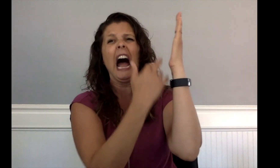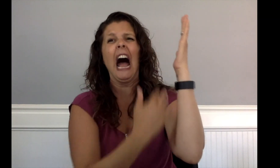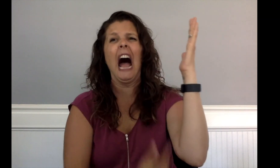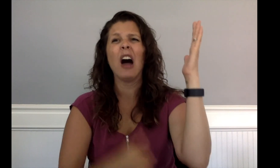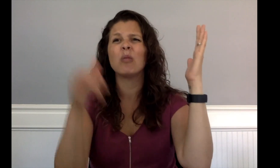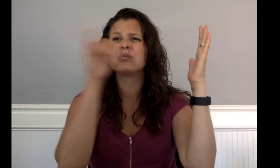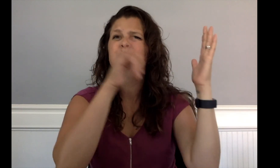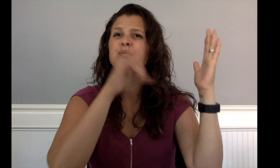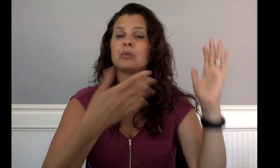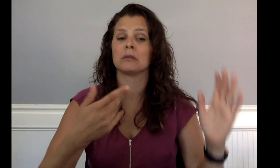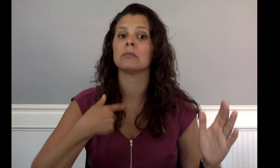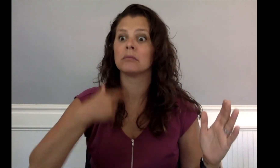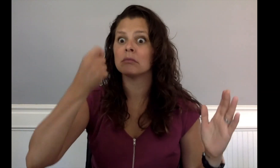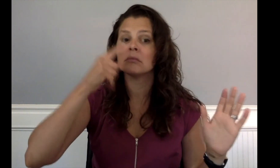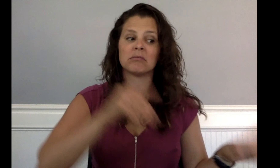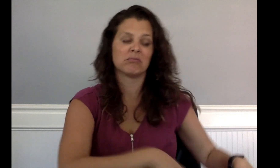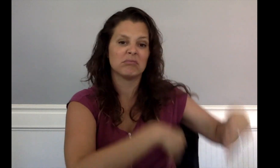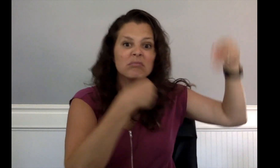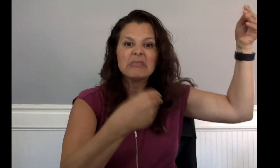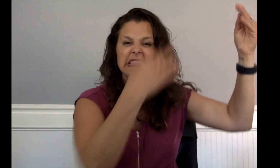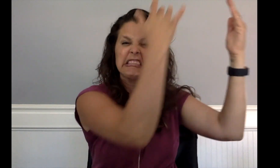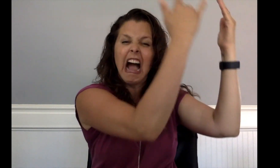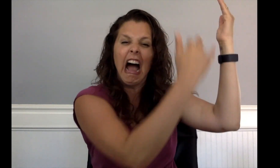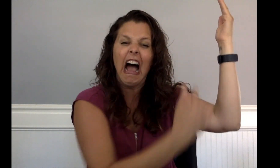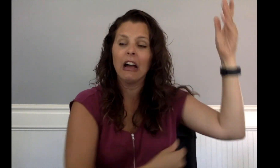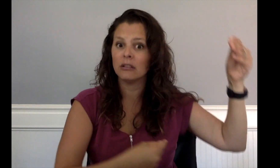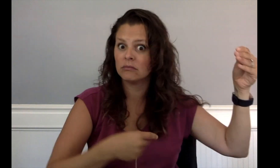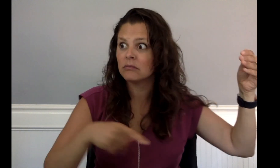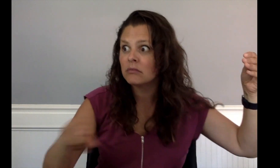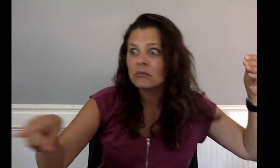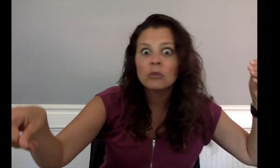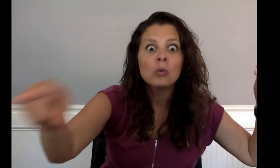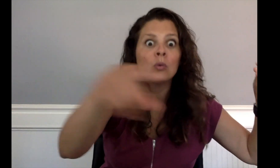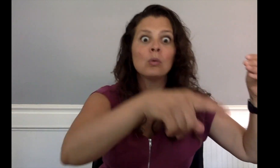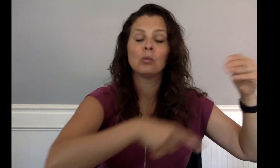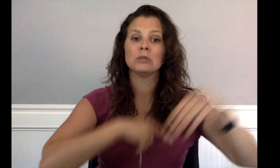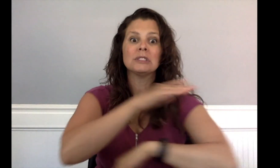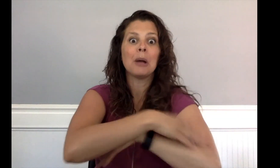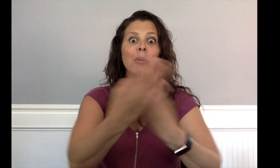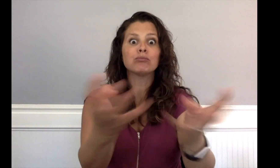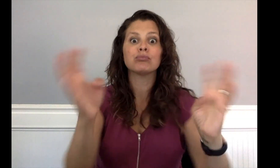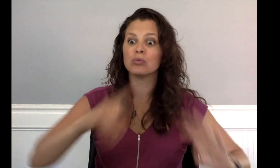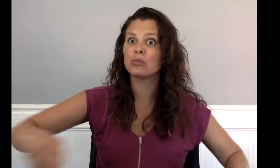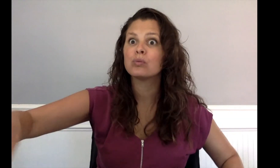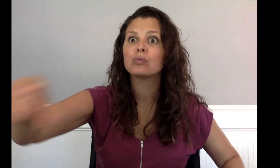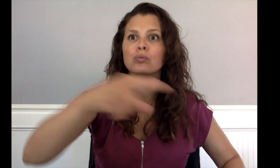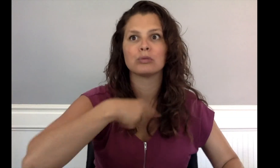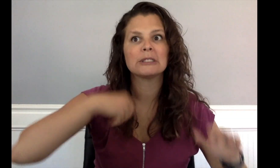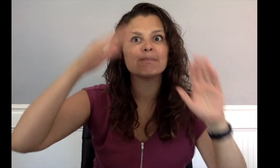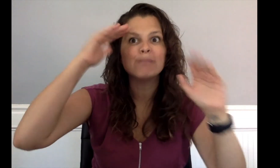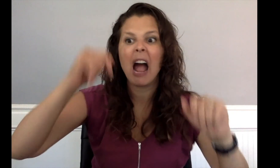list, which is growing longer by the minute.” Mrs. Castle whipped out her long sheet of paper.